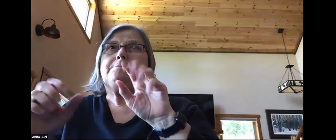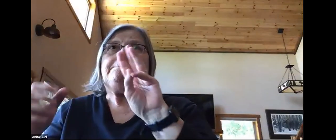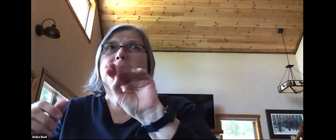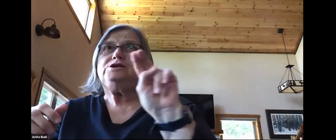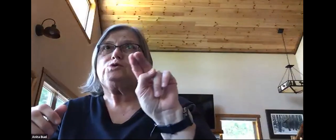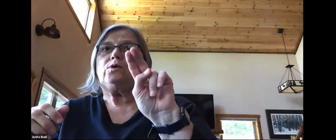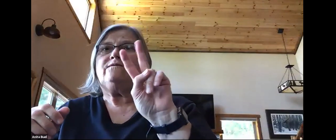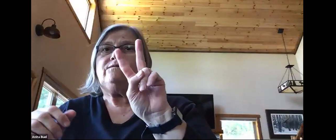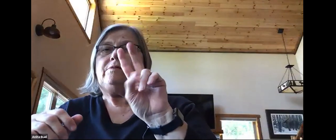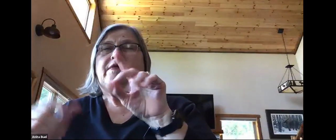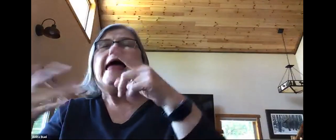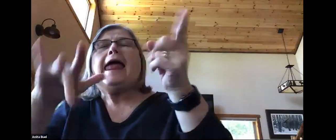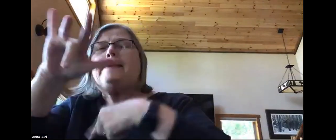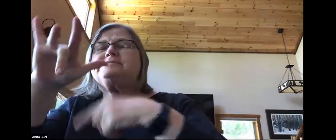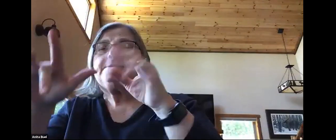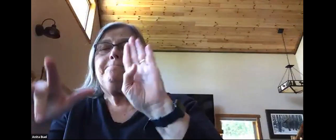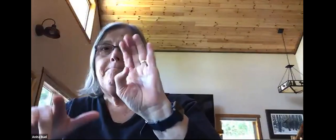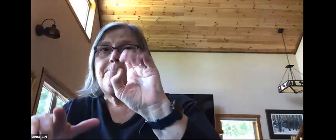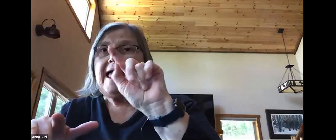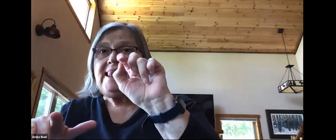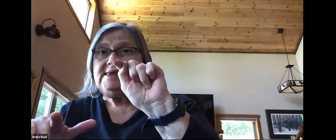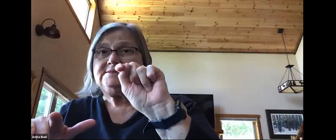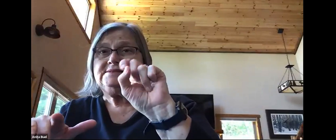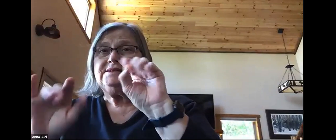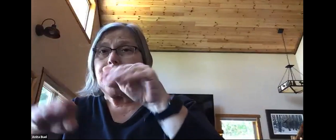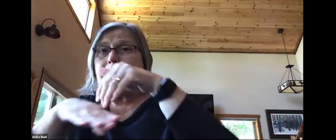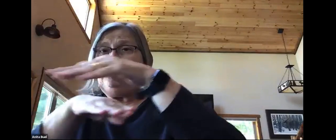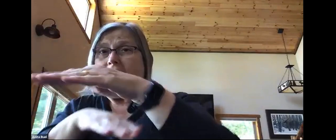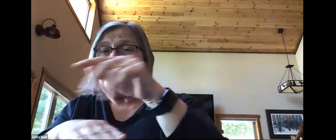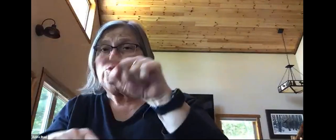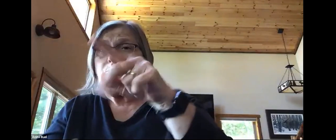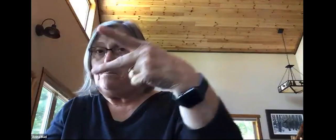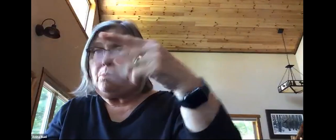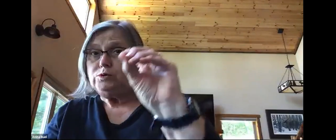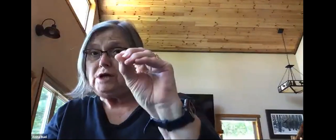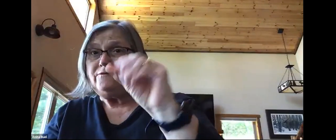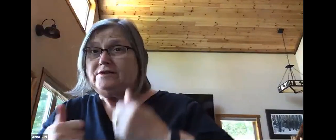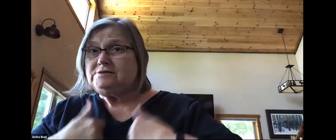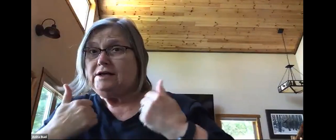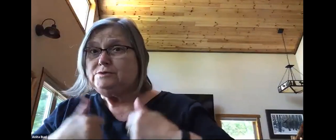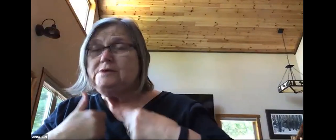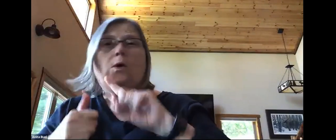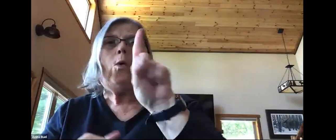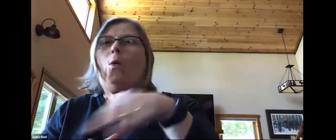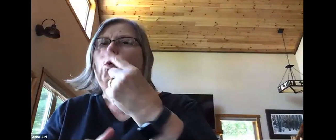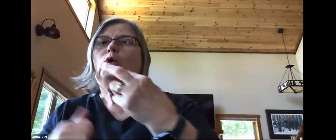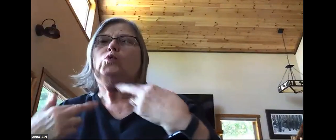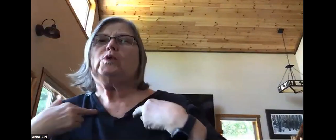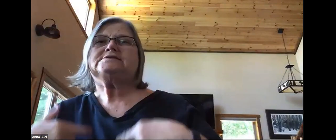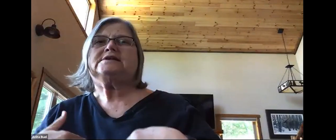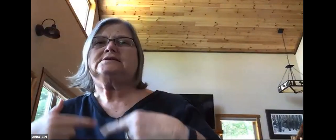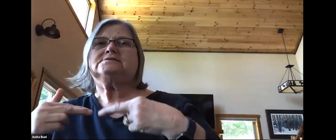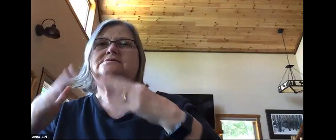Anita: So for the absentee ballot, do we mail it